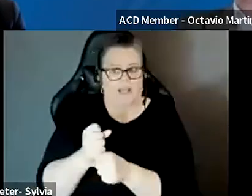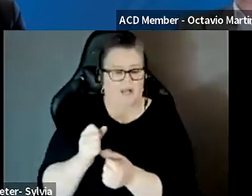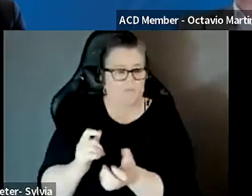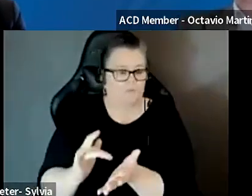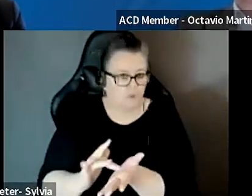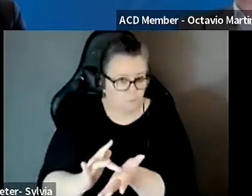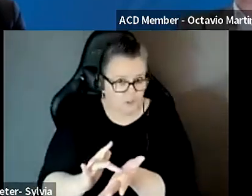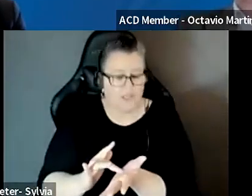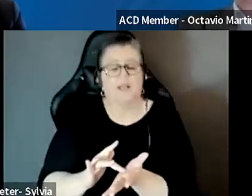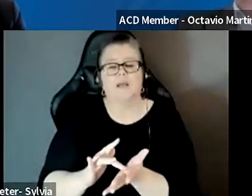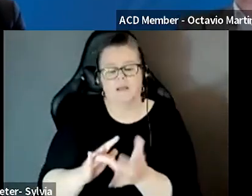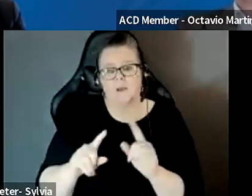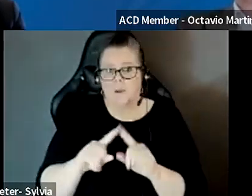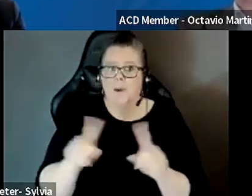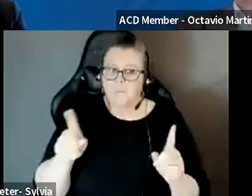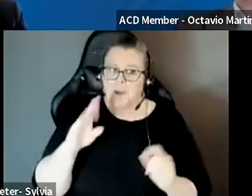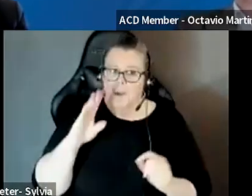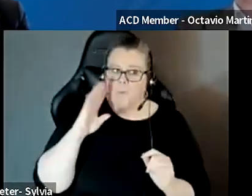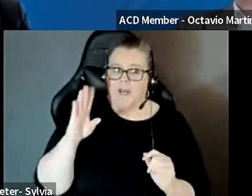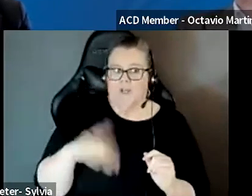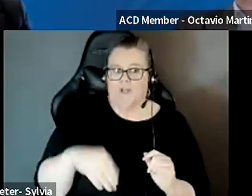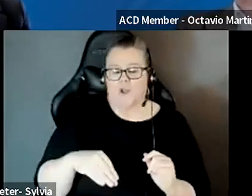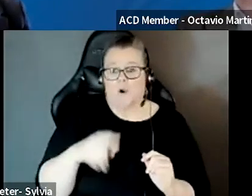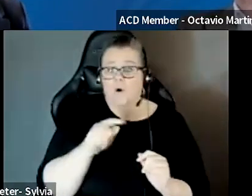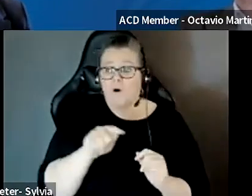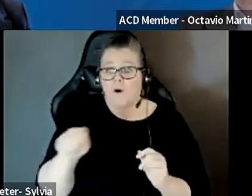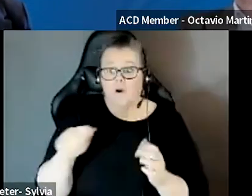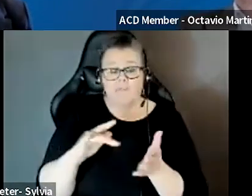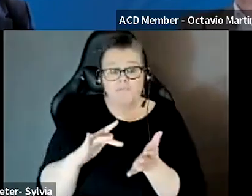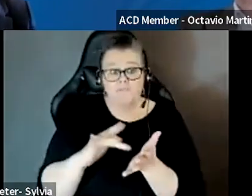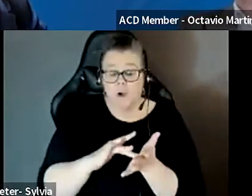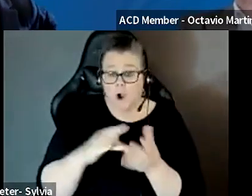But we also know that the pharmacies